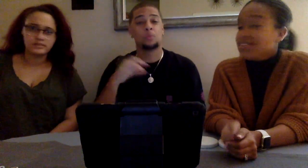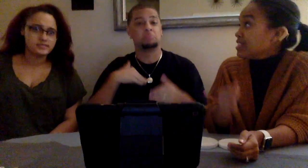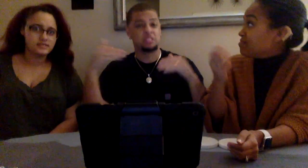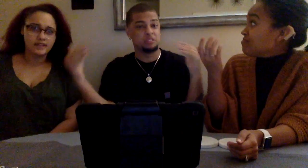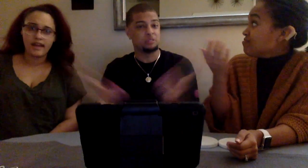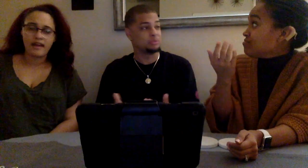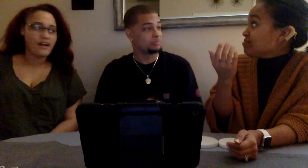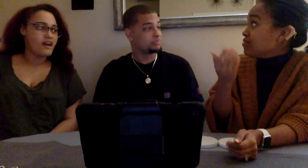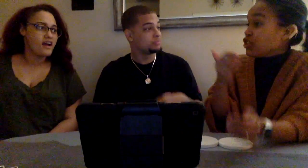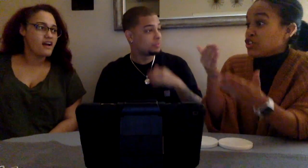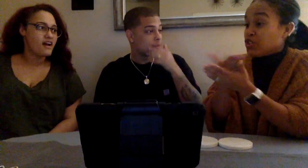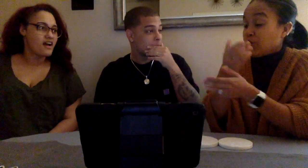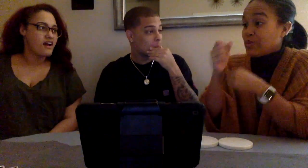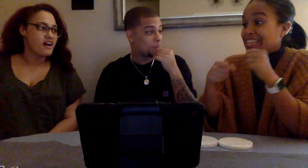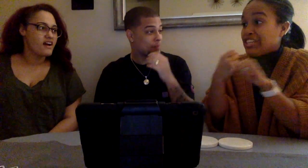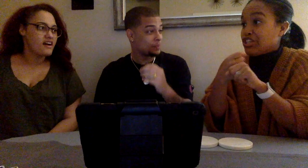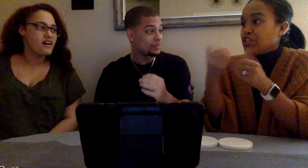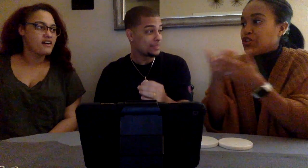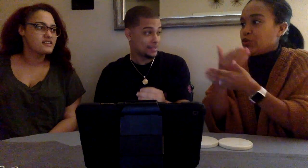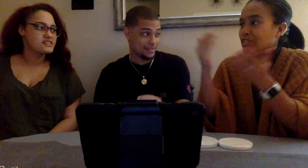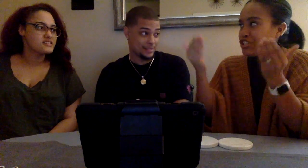I'm gonna introduce- Vicky: New year, new introduction!